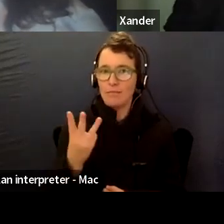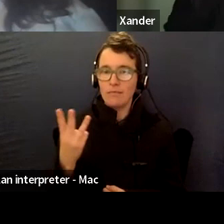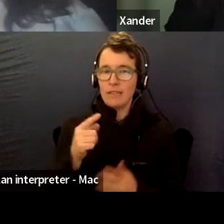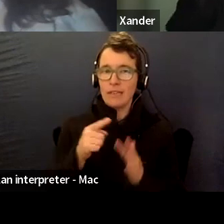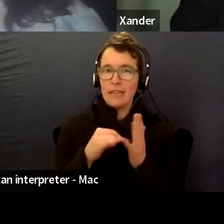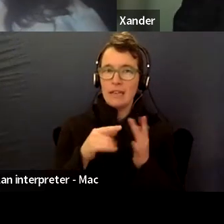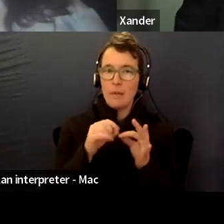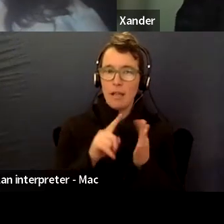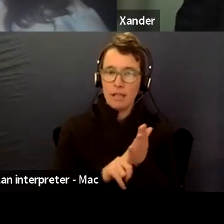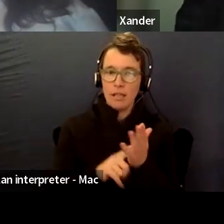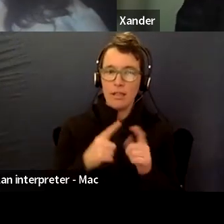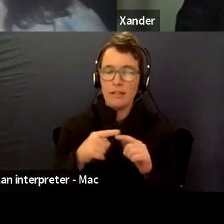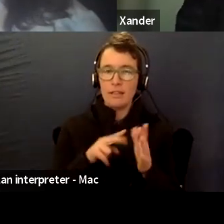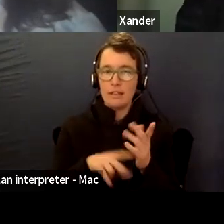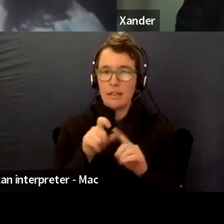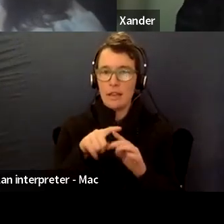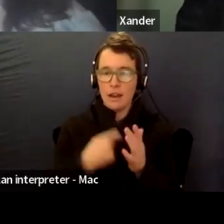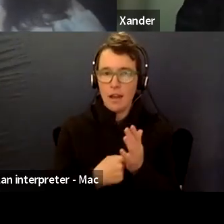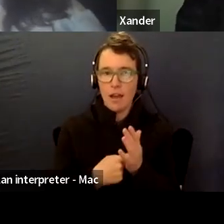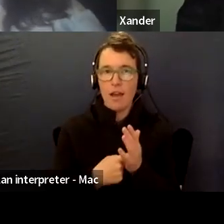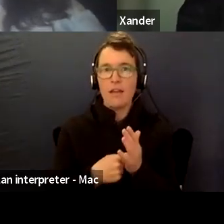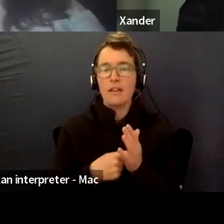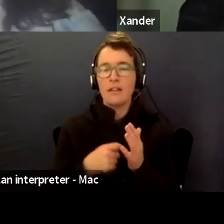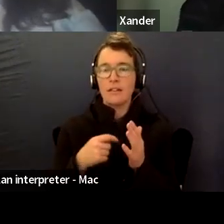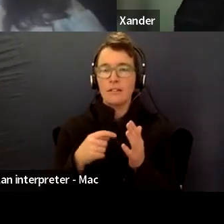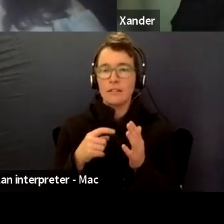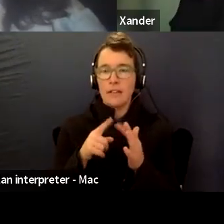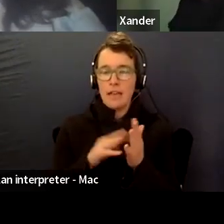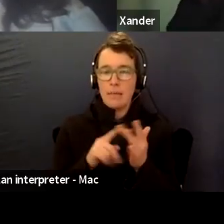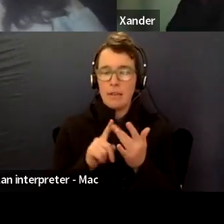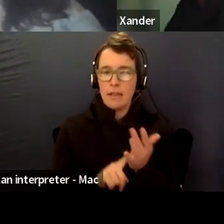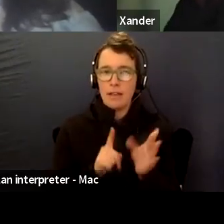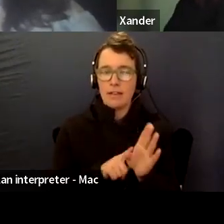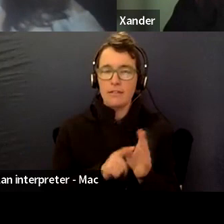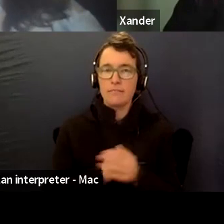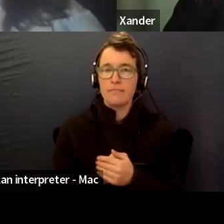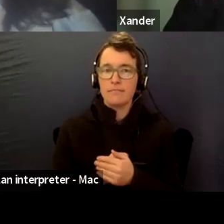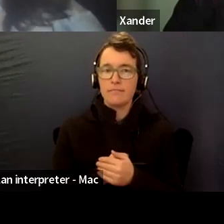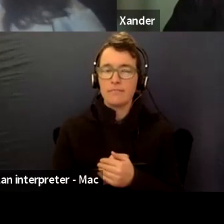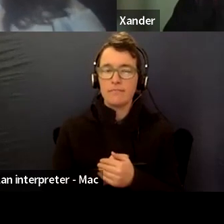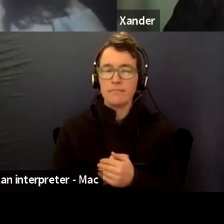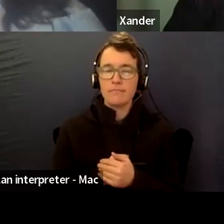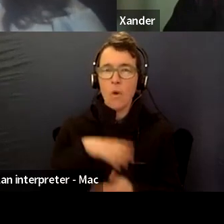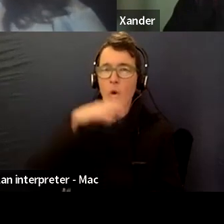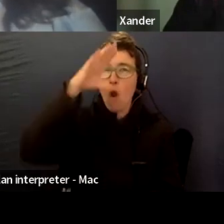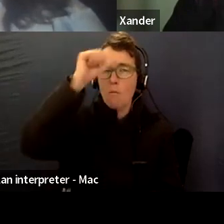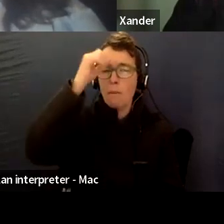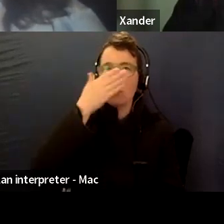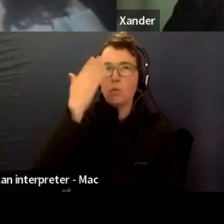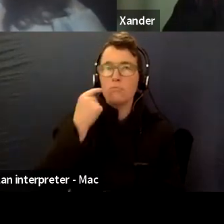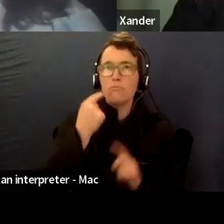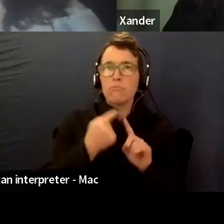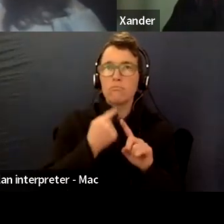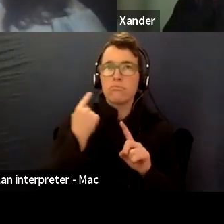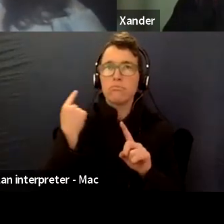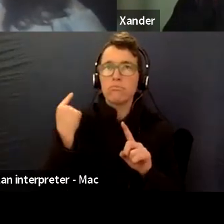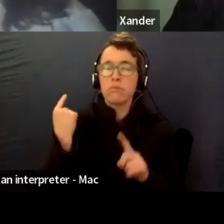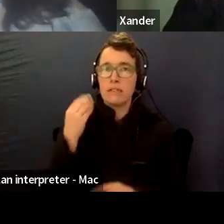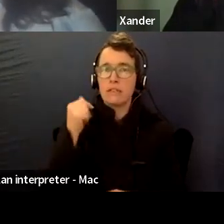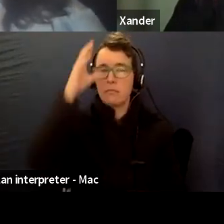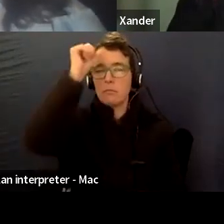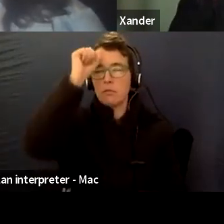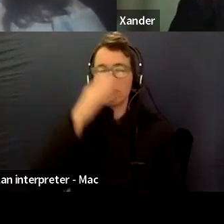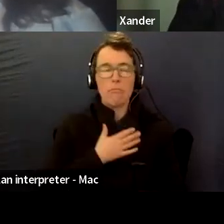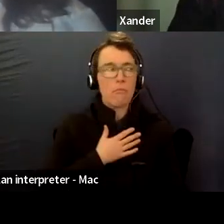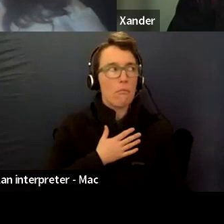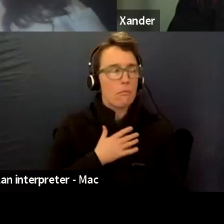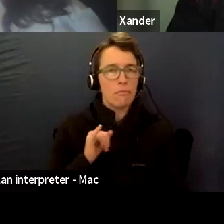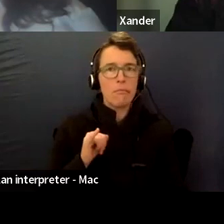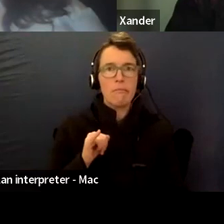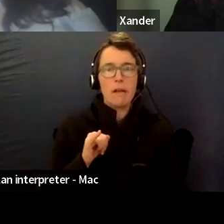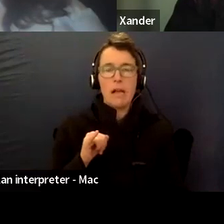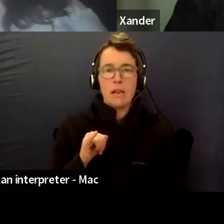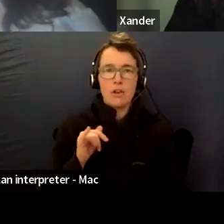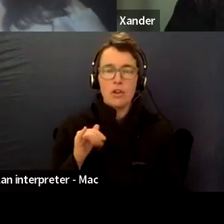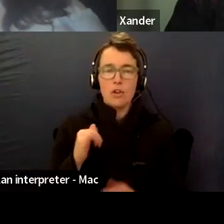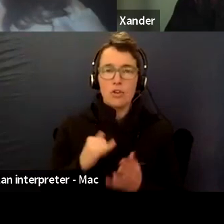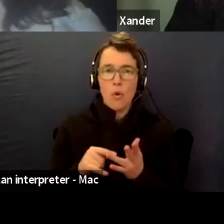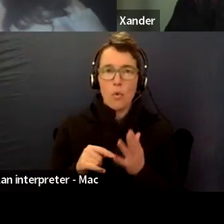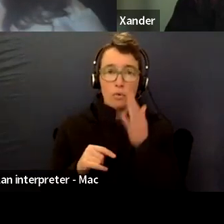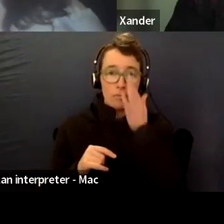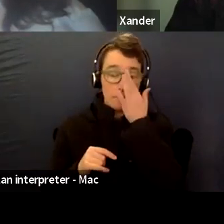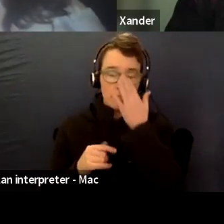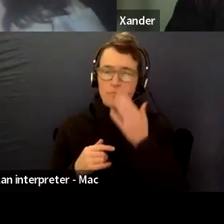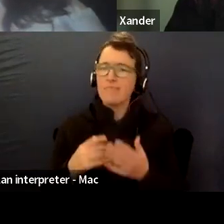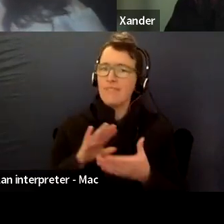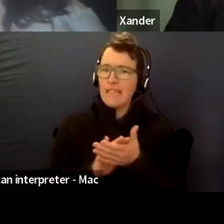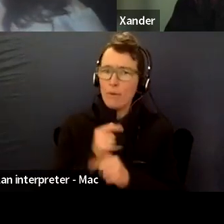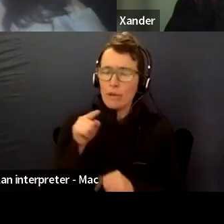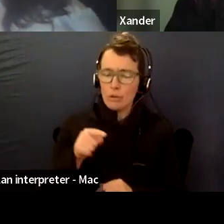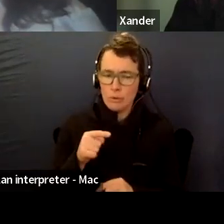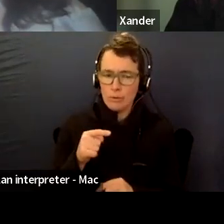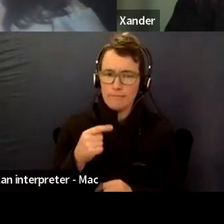Not every memory of school was necessarily a fantastic one so to sort of troll back through those experiences and pull out the lessons learned and and the wise advice is, is a challenging process.